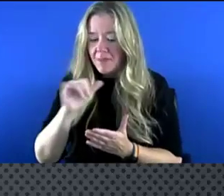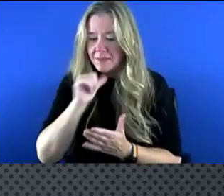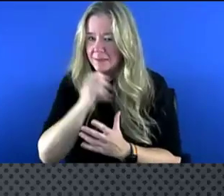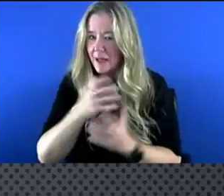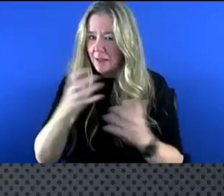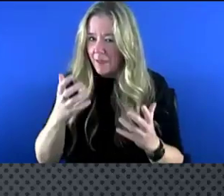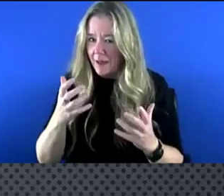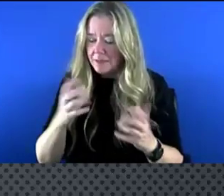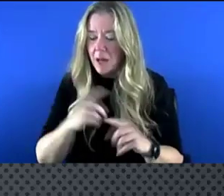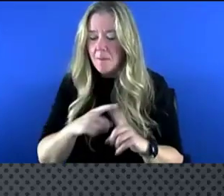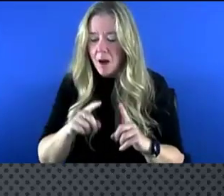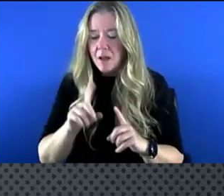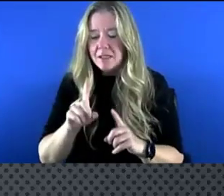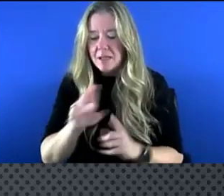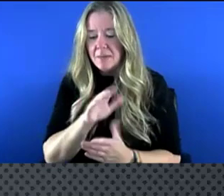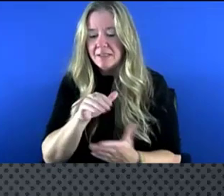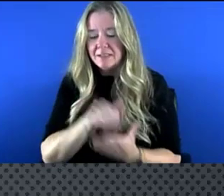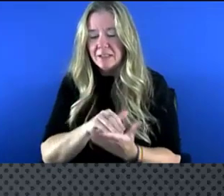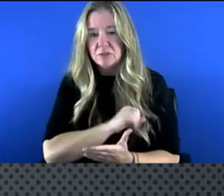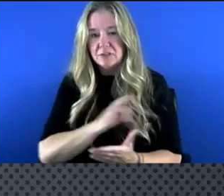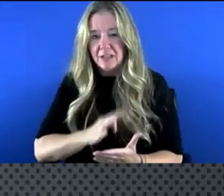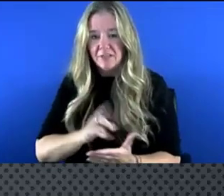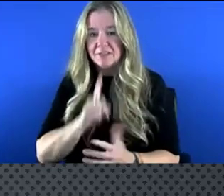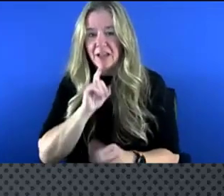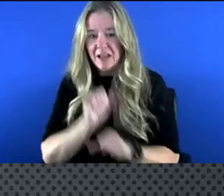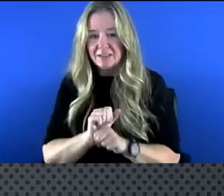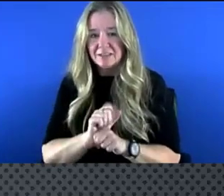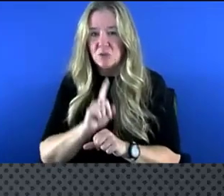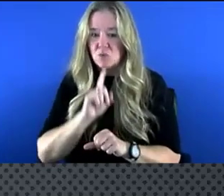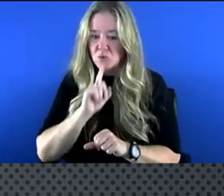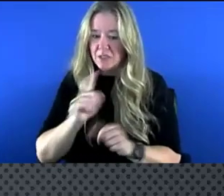but the DB Central staff is actually really small